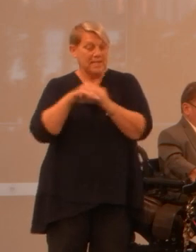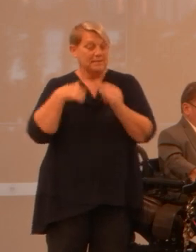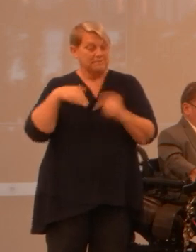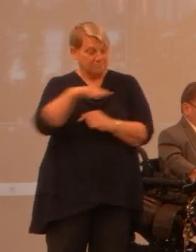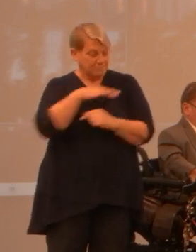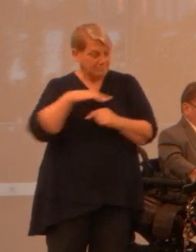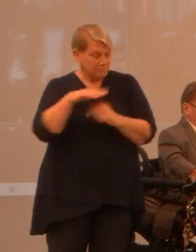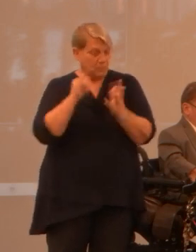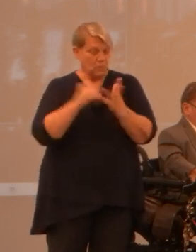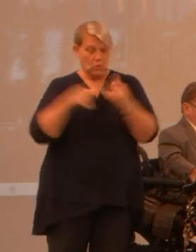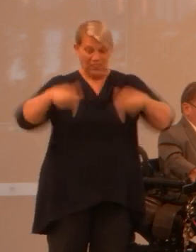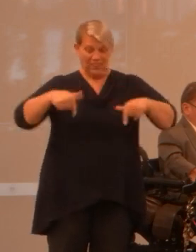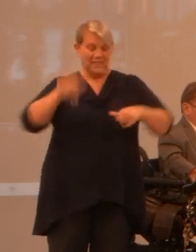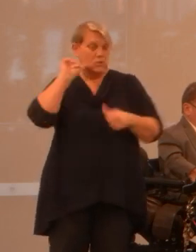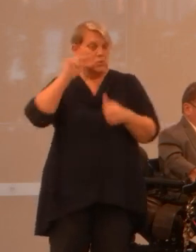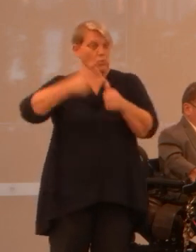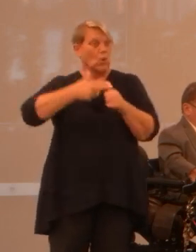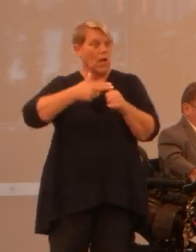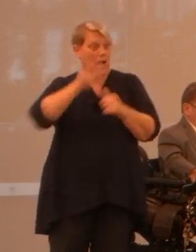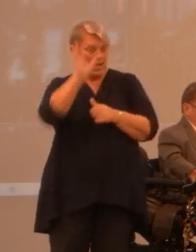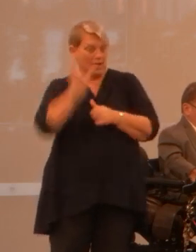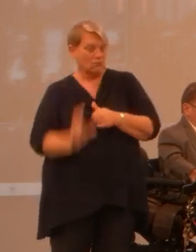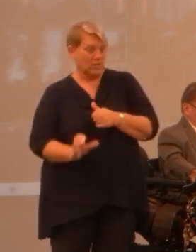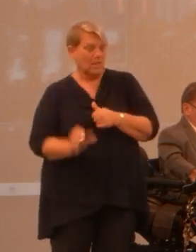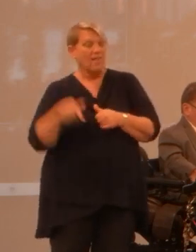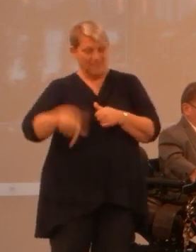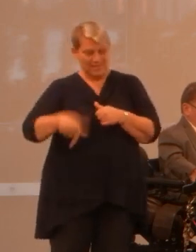So this is Noongar country, this is the Noongar language that I'm speaking.